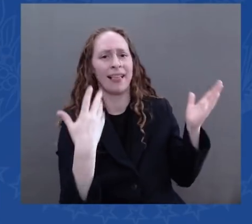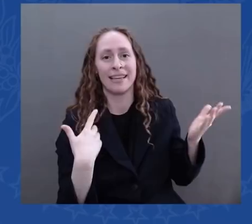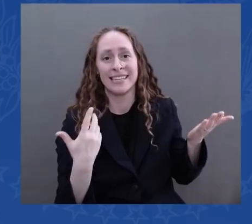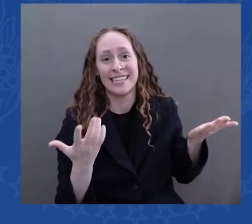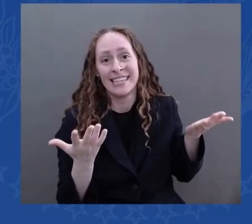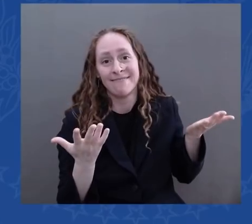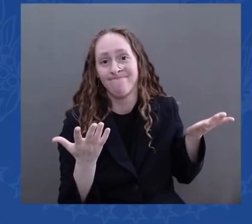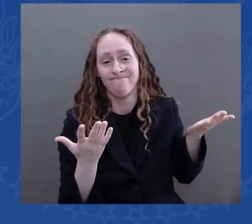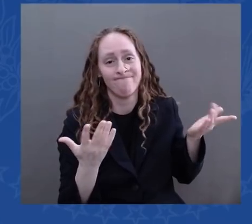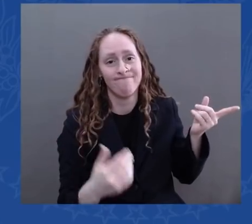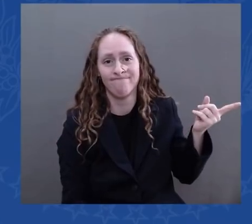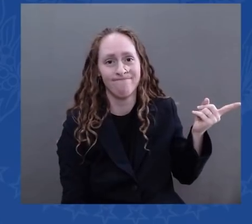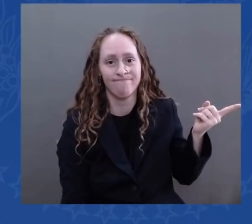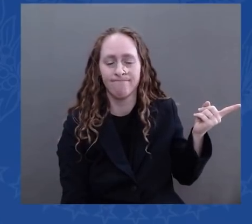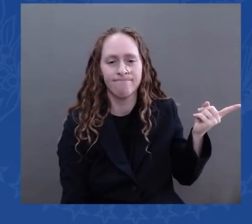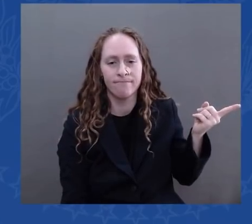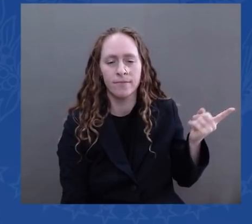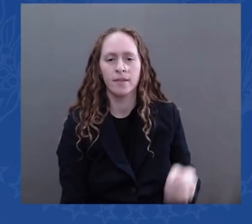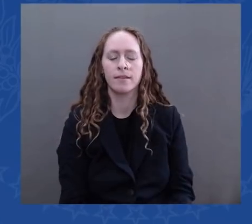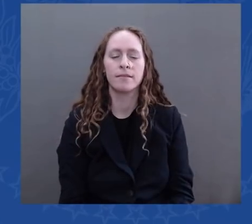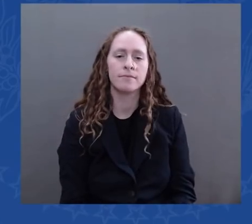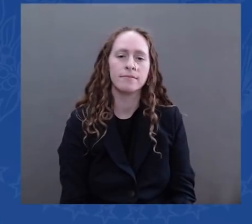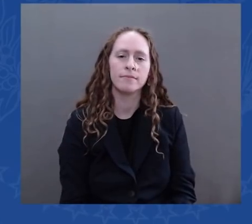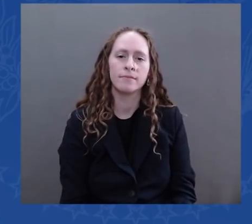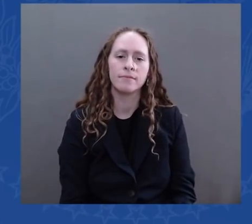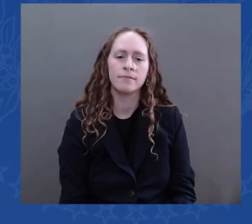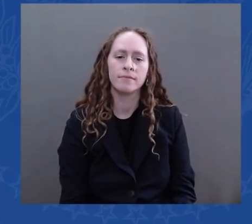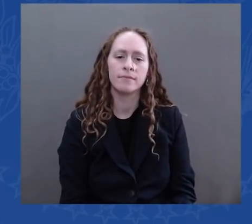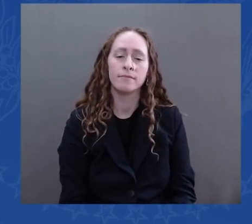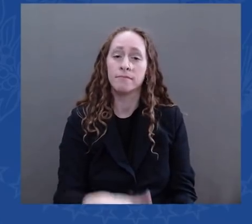This is the second or third time I met with him. He said, "I have two objectives."